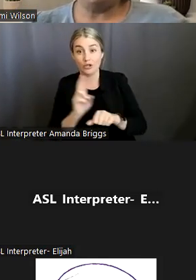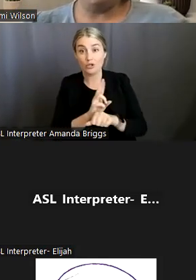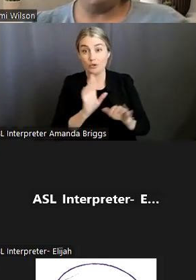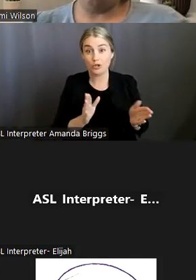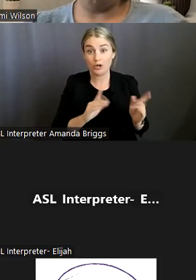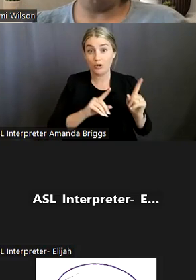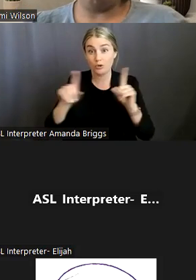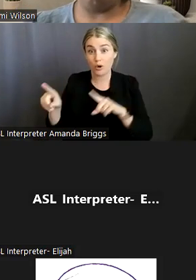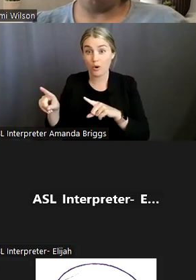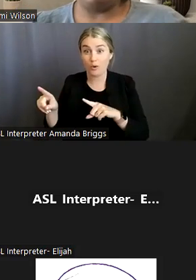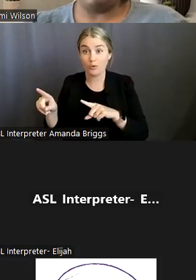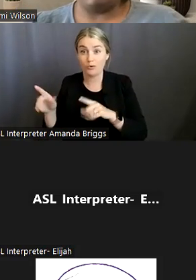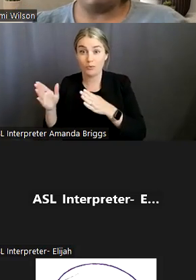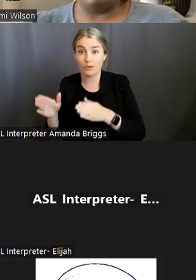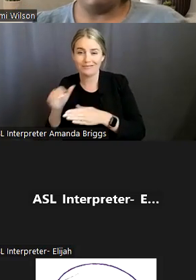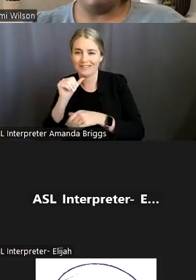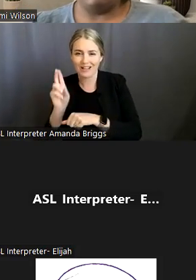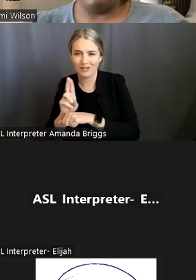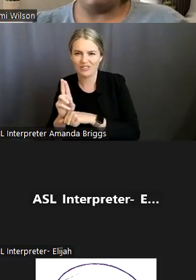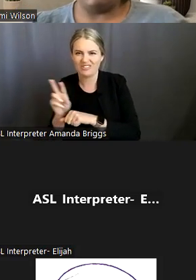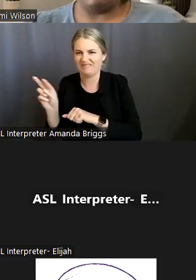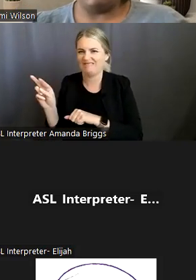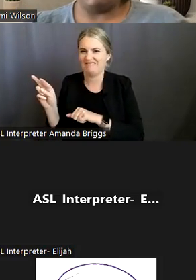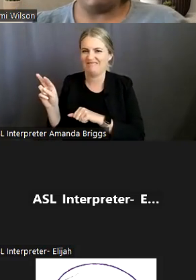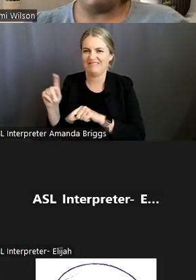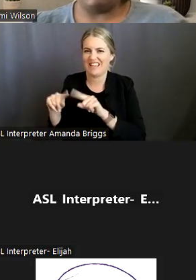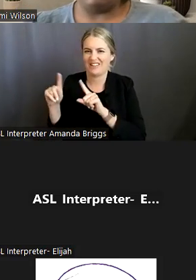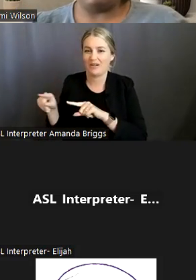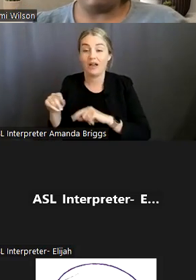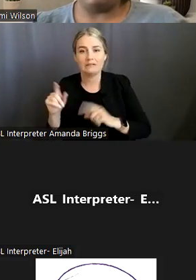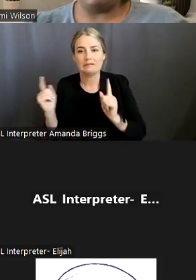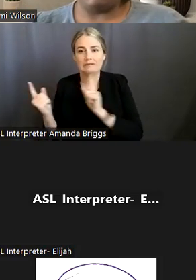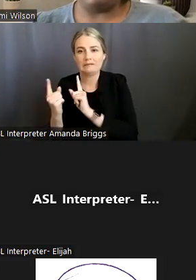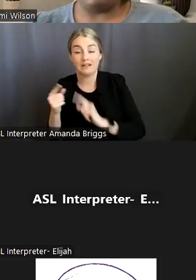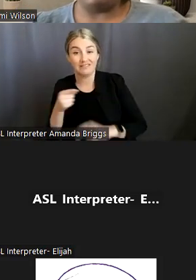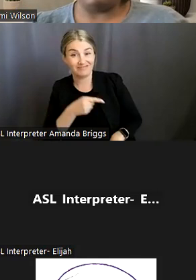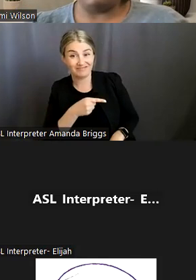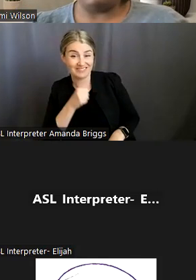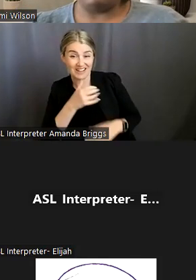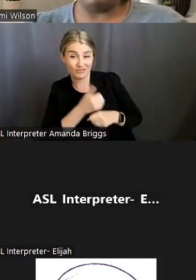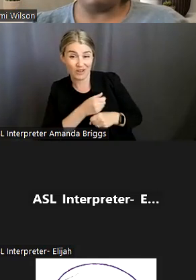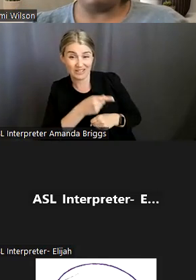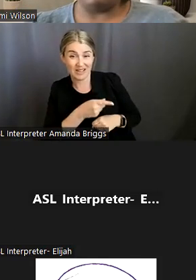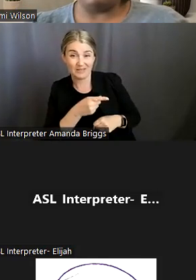non-users and or and the non users don't trust the users to not fall off the wagon, you know.